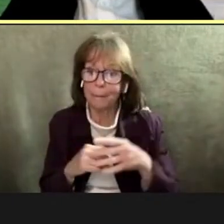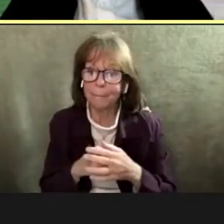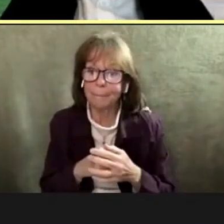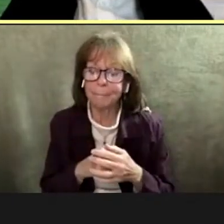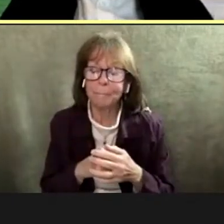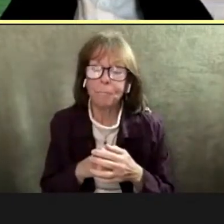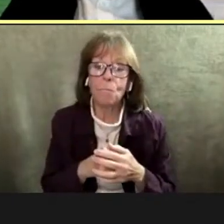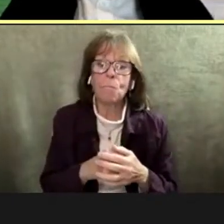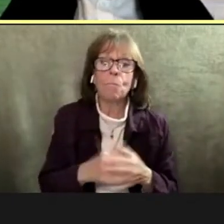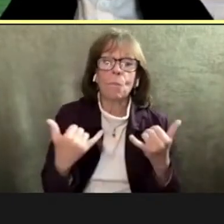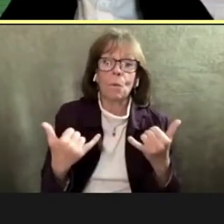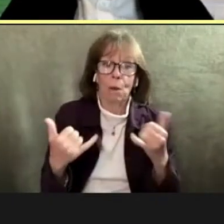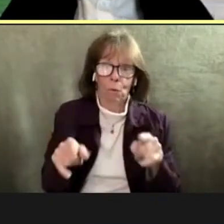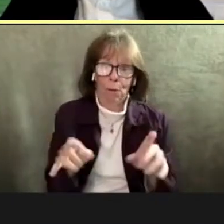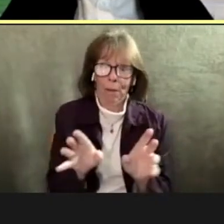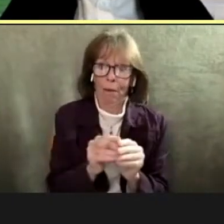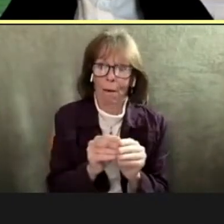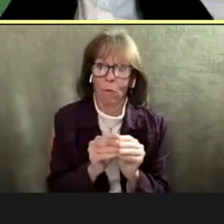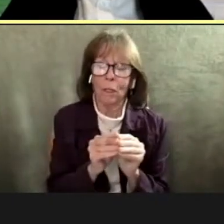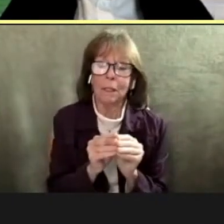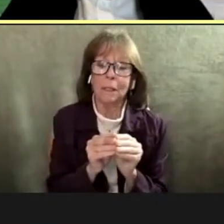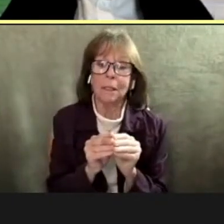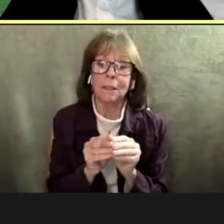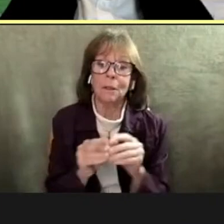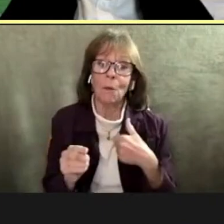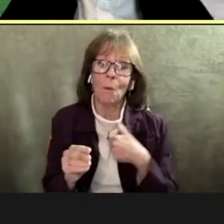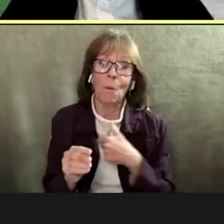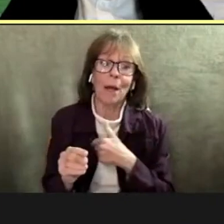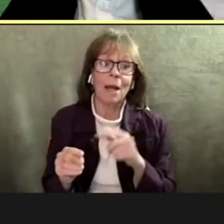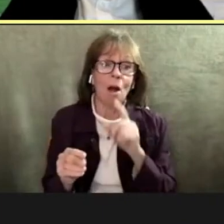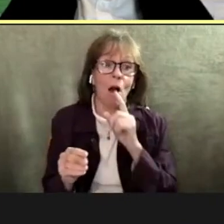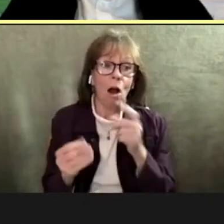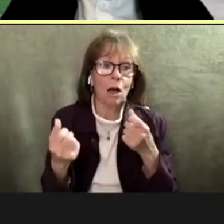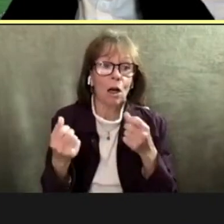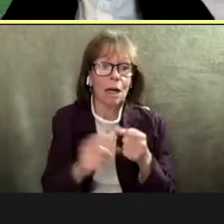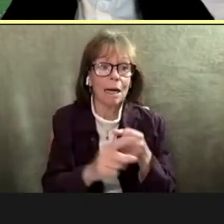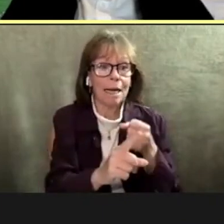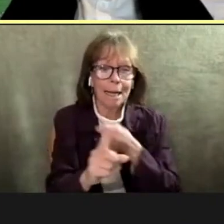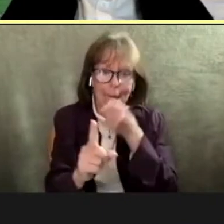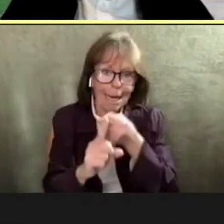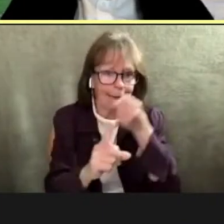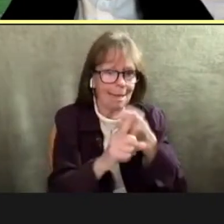Today at this conference, we're hitting or highlighting all this mission functions.